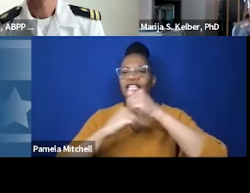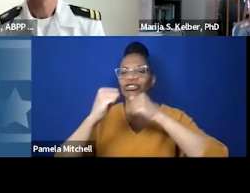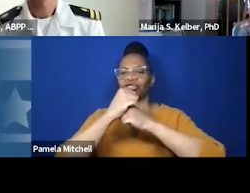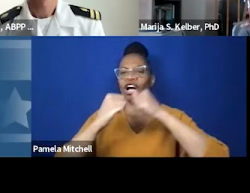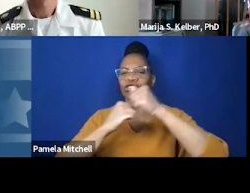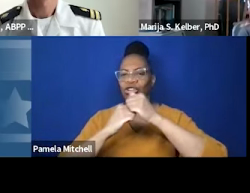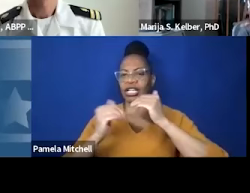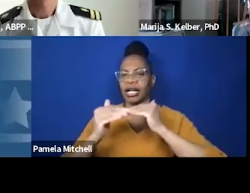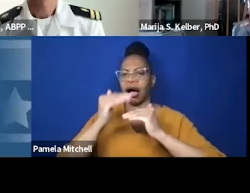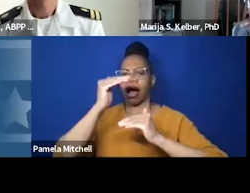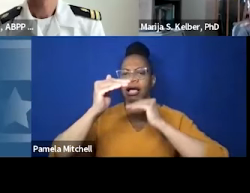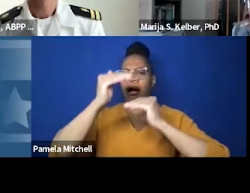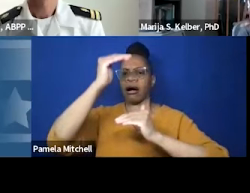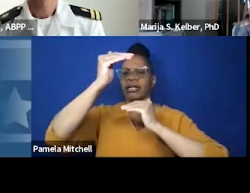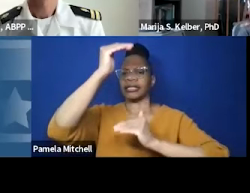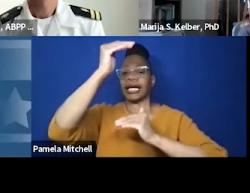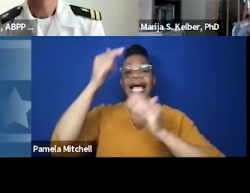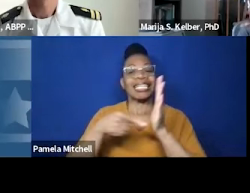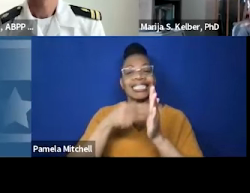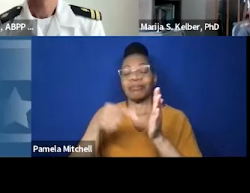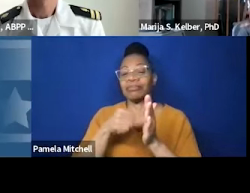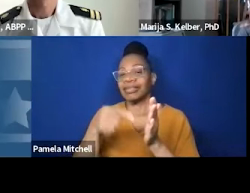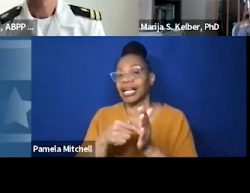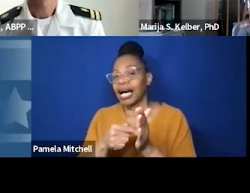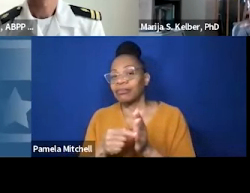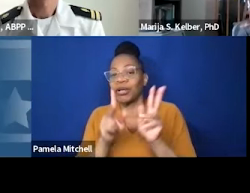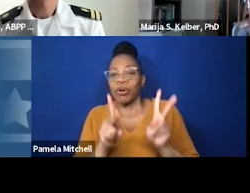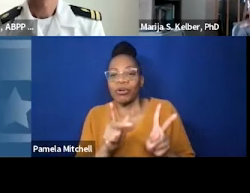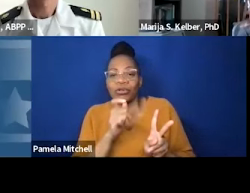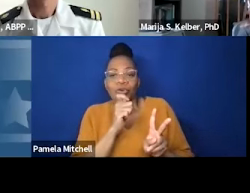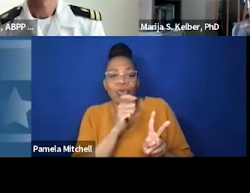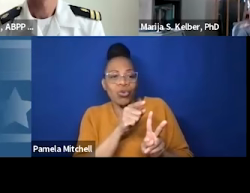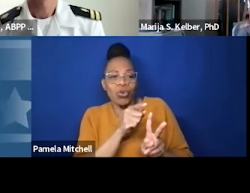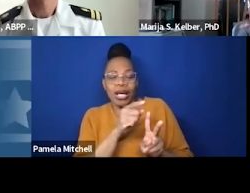Sometimes this may not be congruent with someone who in the criminal justice system.